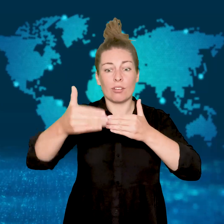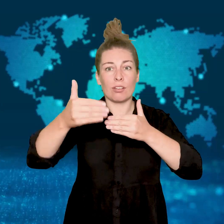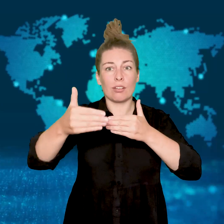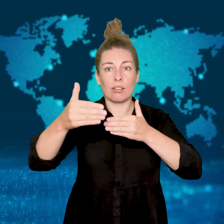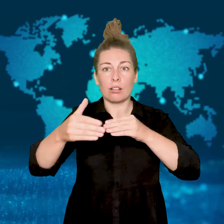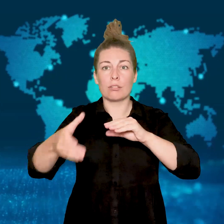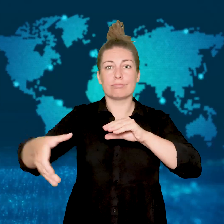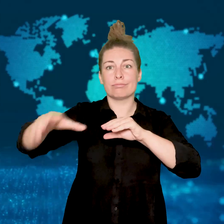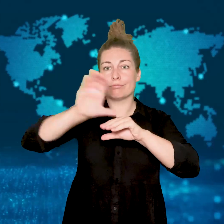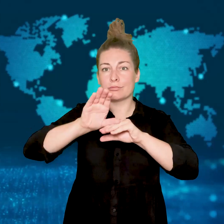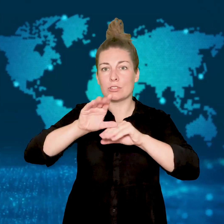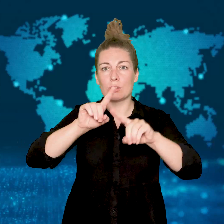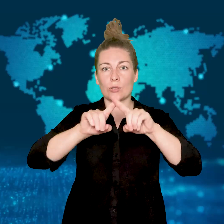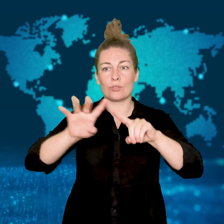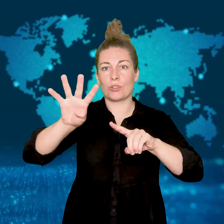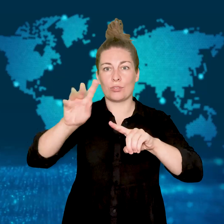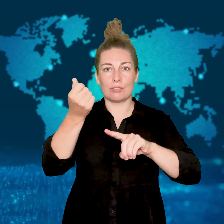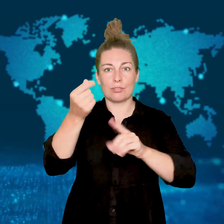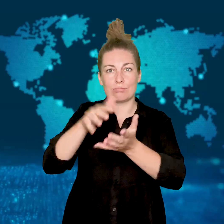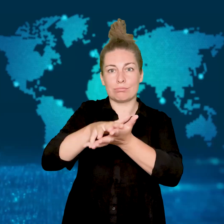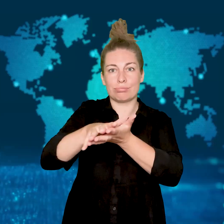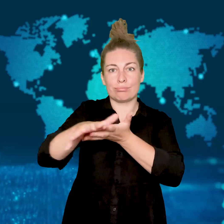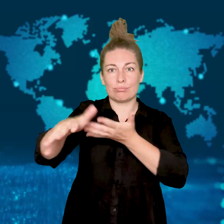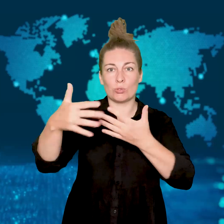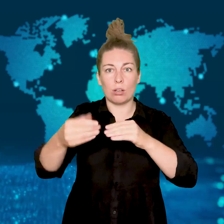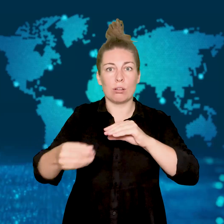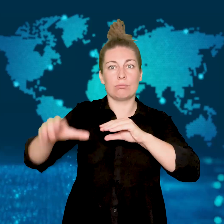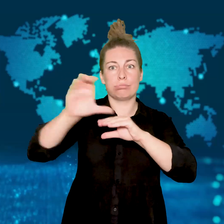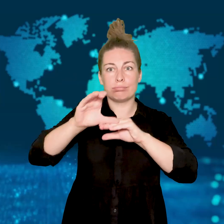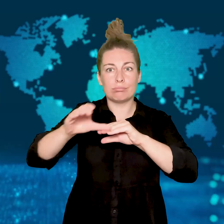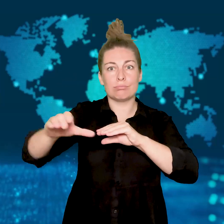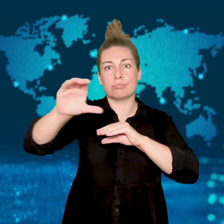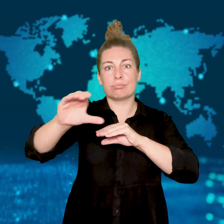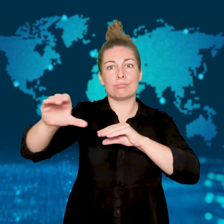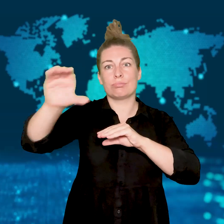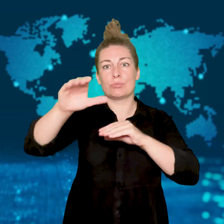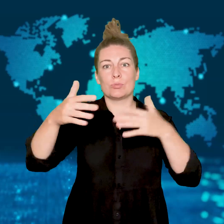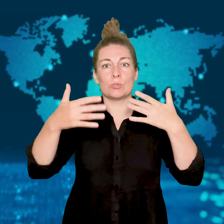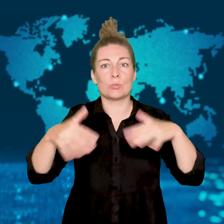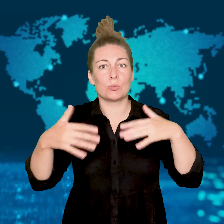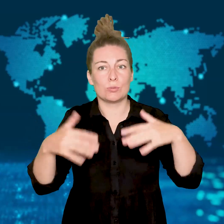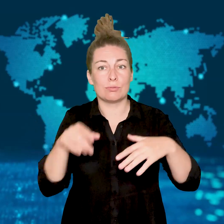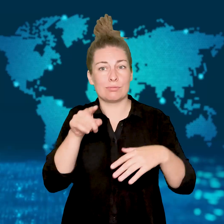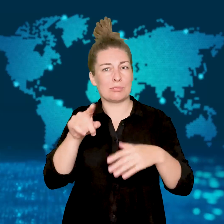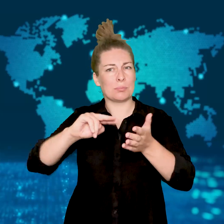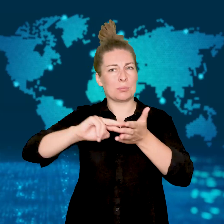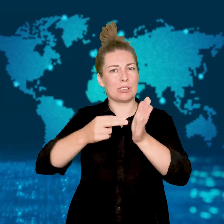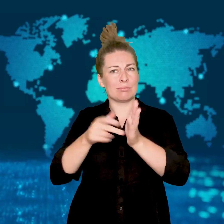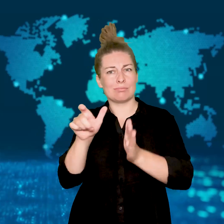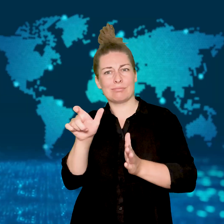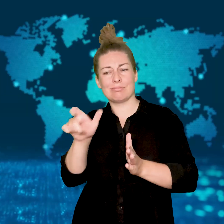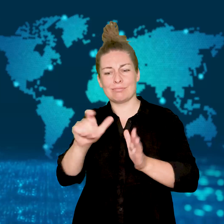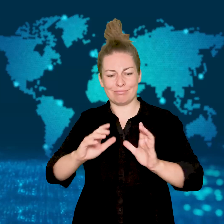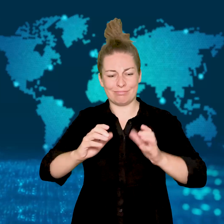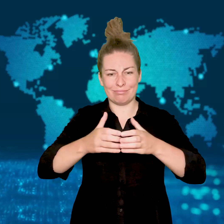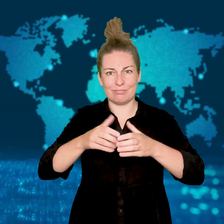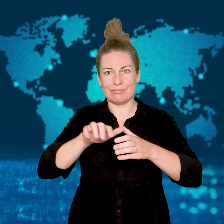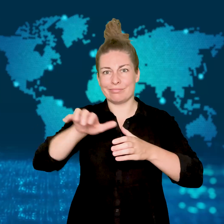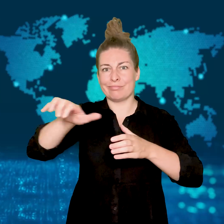The term "invasive alien species" refers to animals, insects, plants,